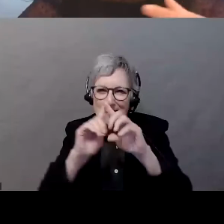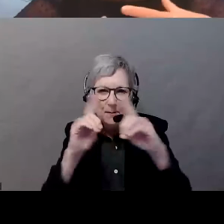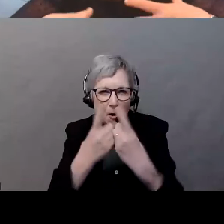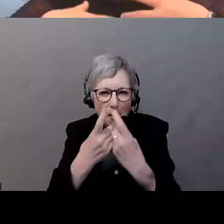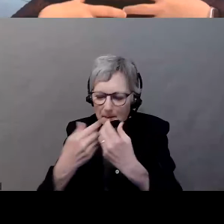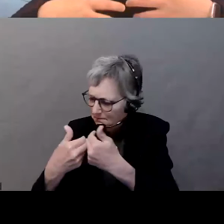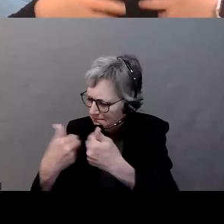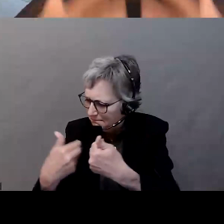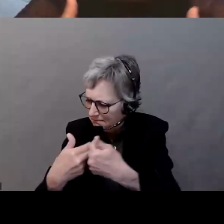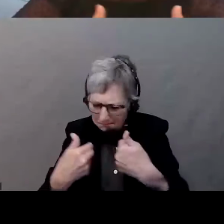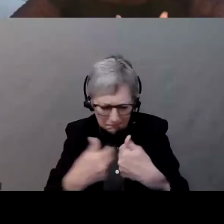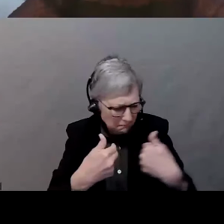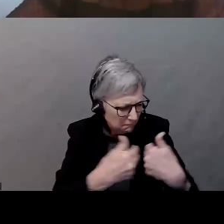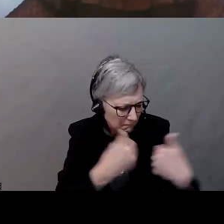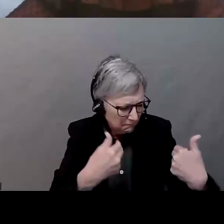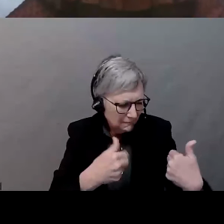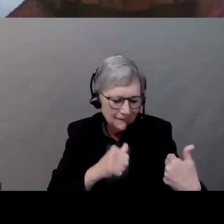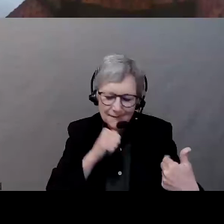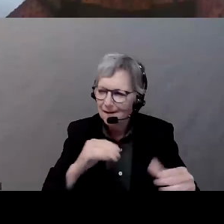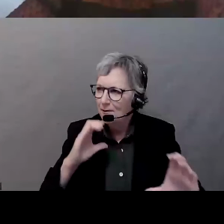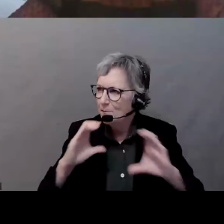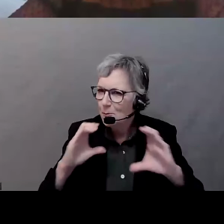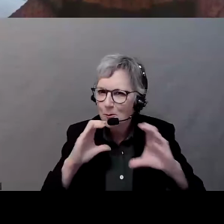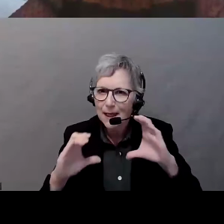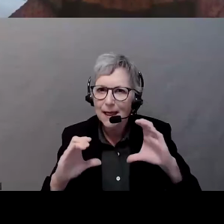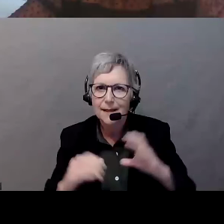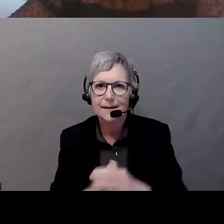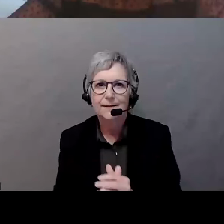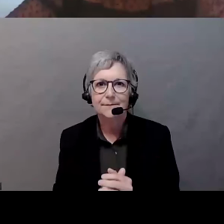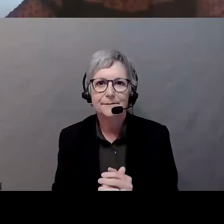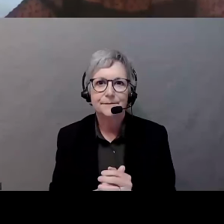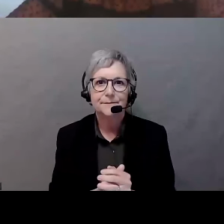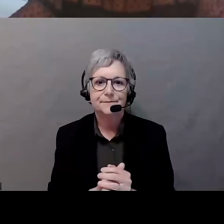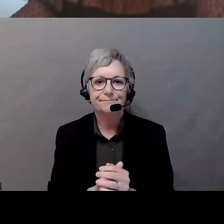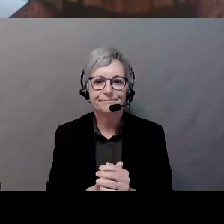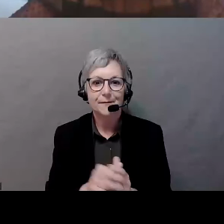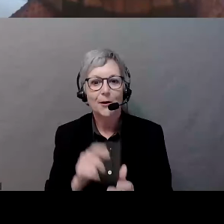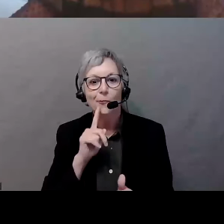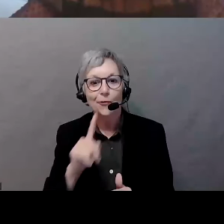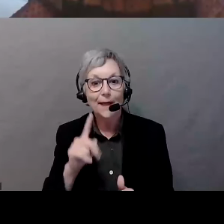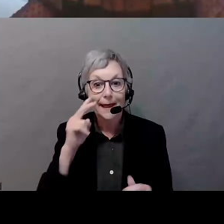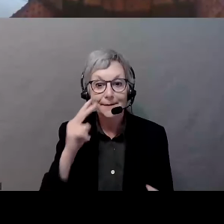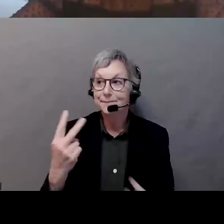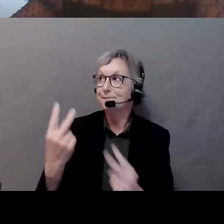IF I LOOK BACK -- AS WE ALL KNOW, HINDSIGHT IS SO MUCH CLEARER,